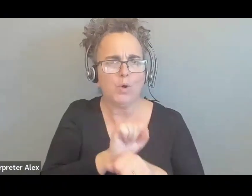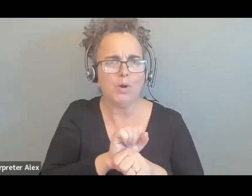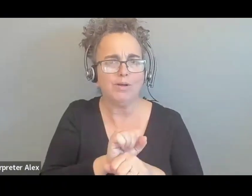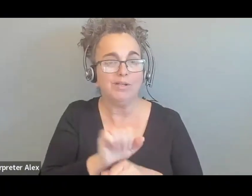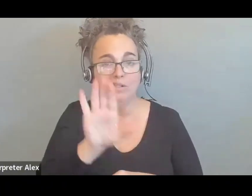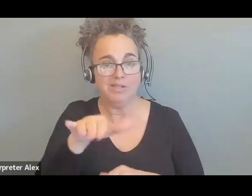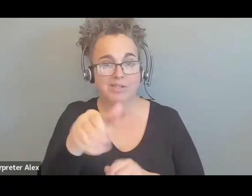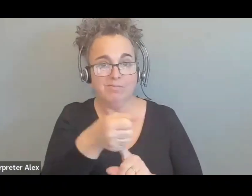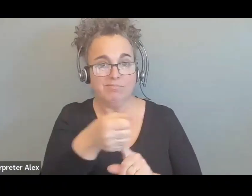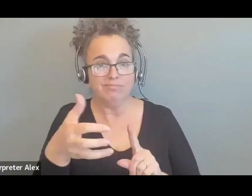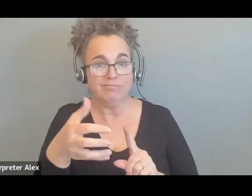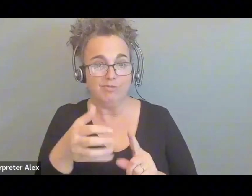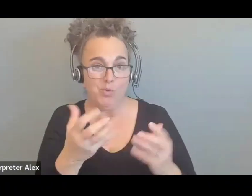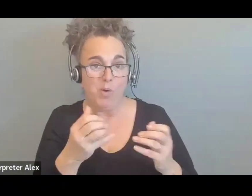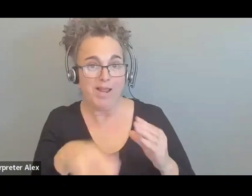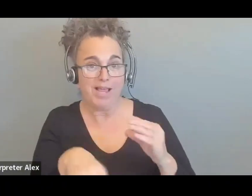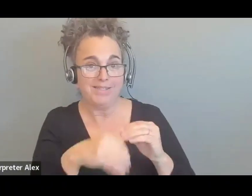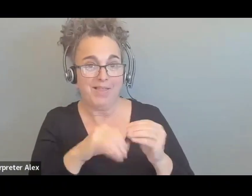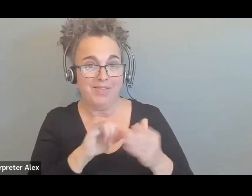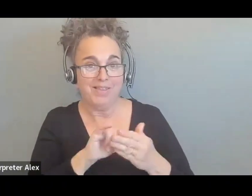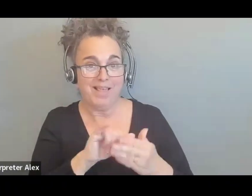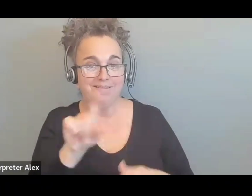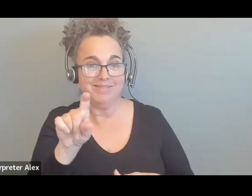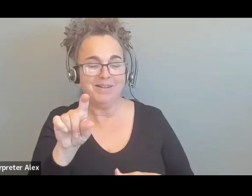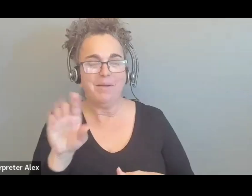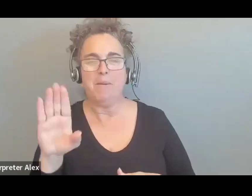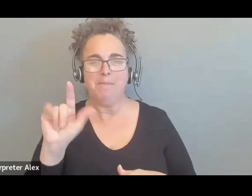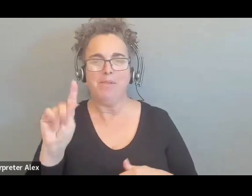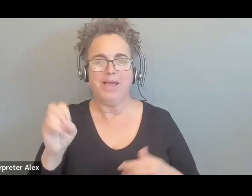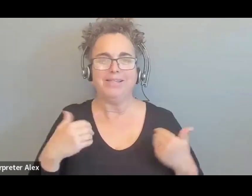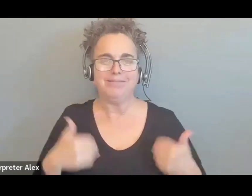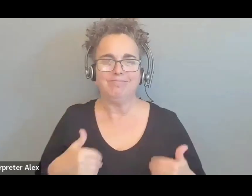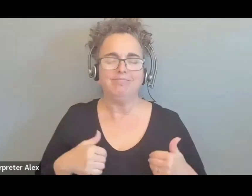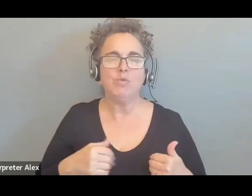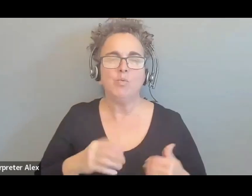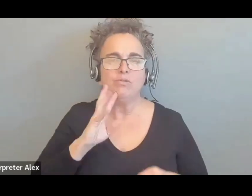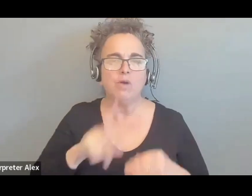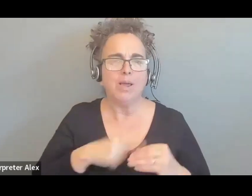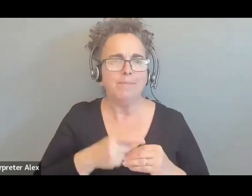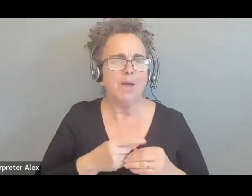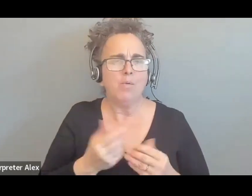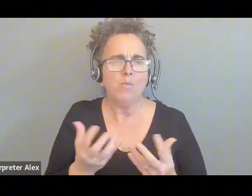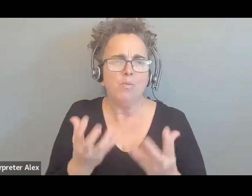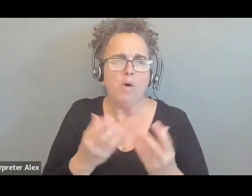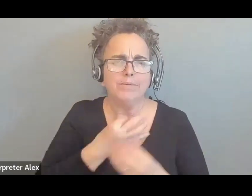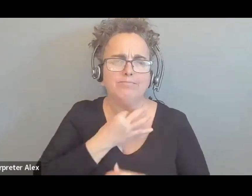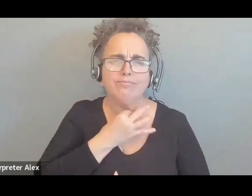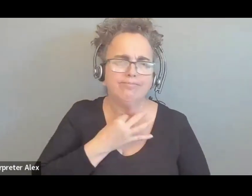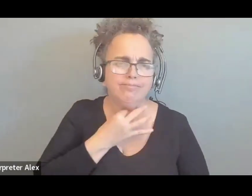This is Blake. Totally. I think seeking to understand comes from going